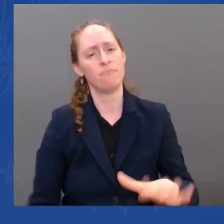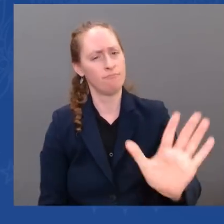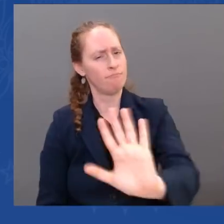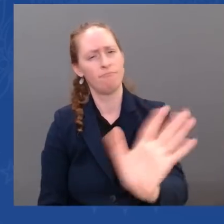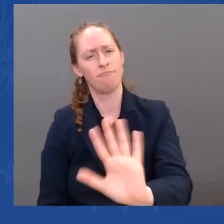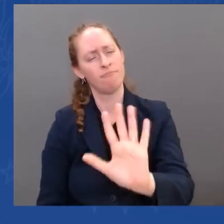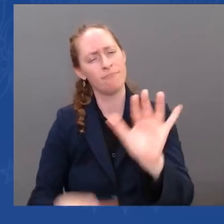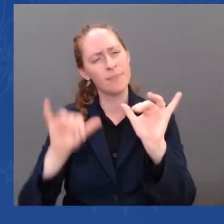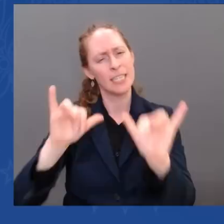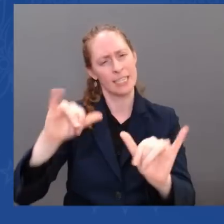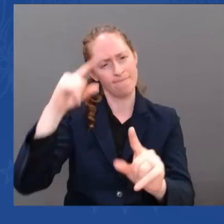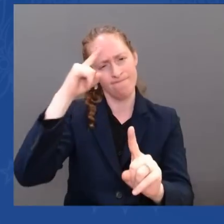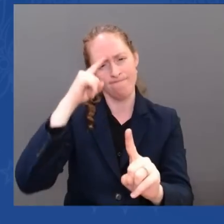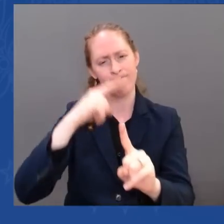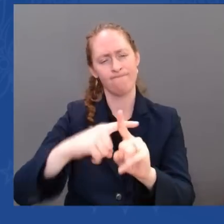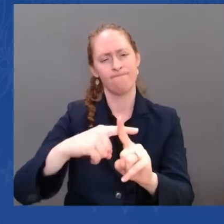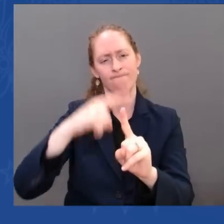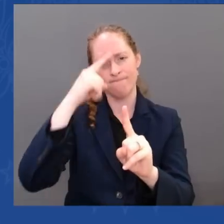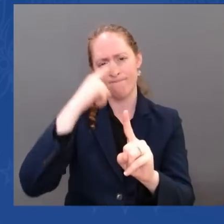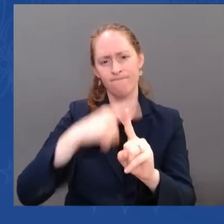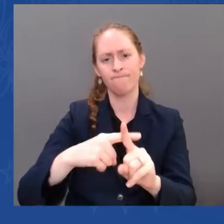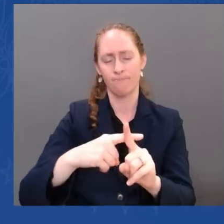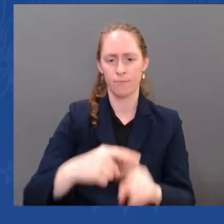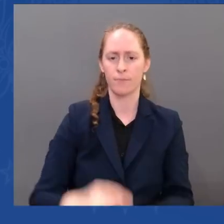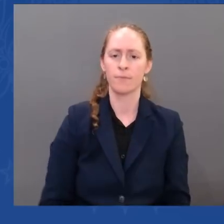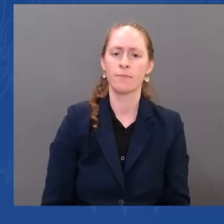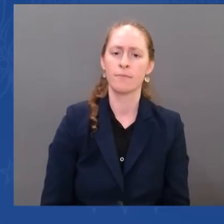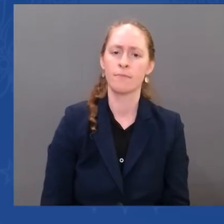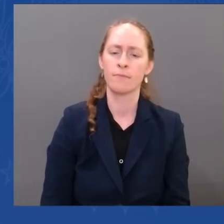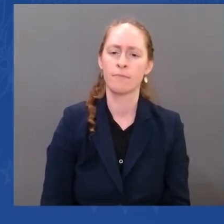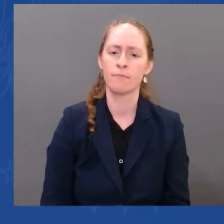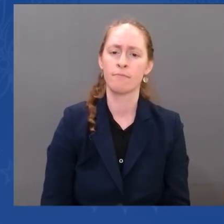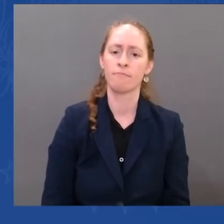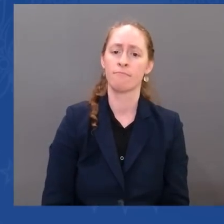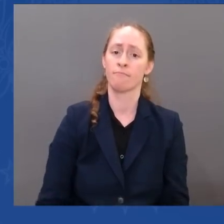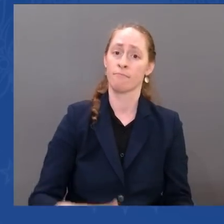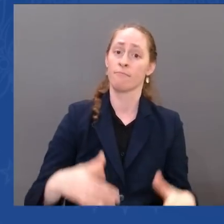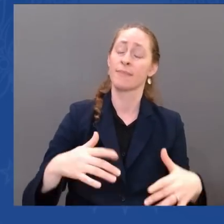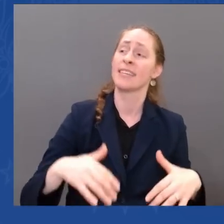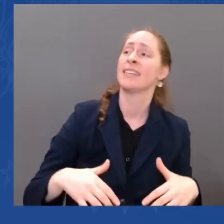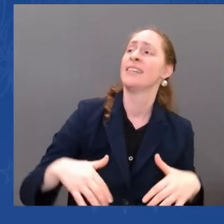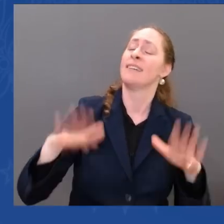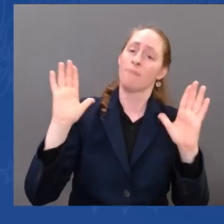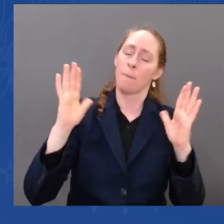Just as the ideals of the ancient Athenians inspired America's founders, the American Revolution,